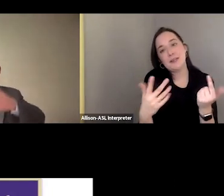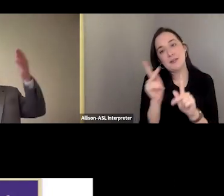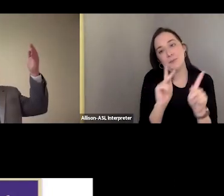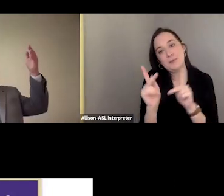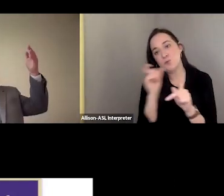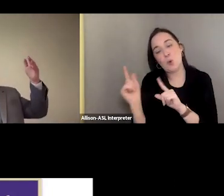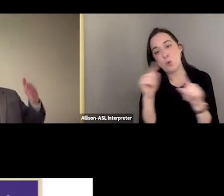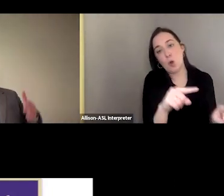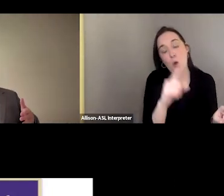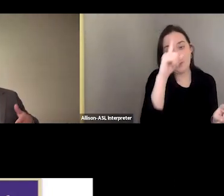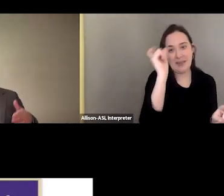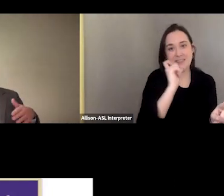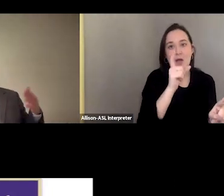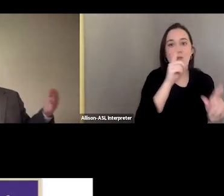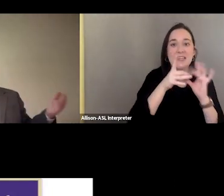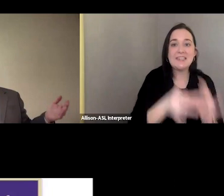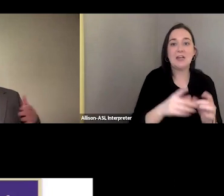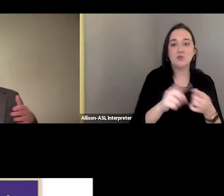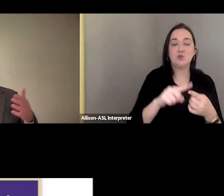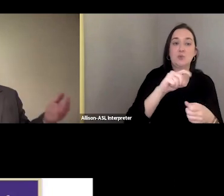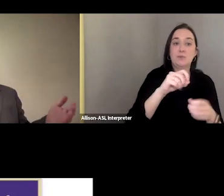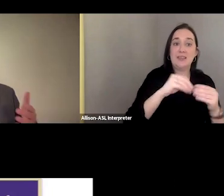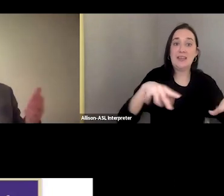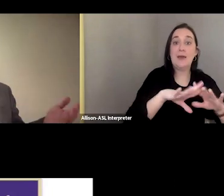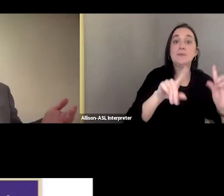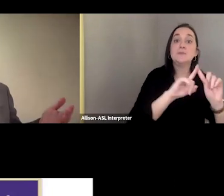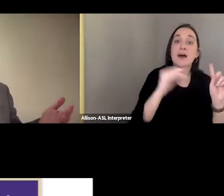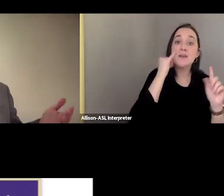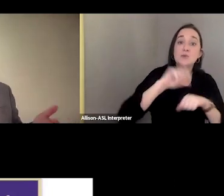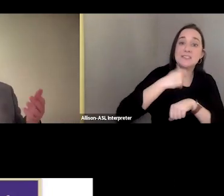But if you can figure out a way to bring them on campus, they might also be another source of helping individuals.